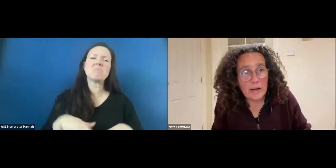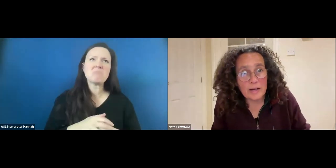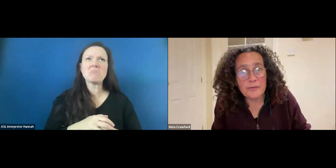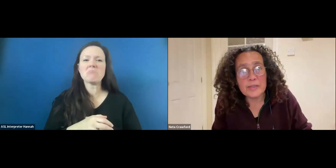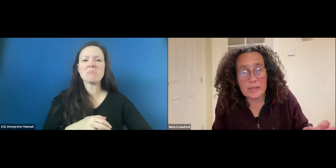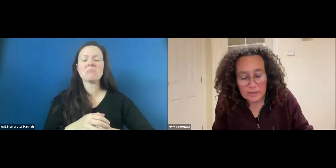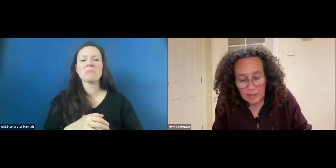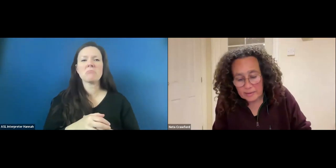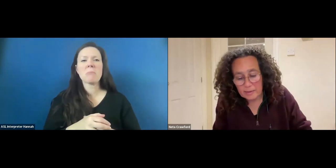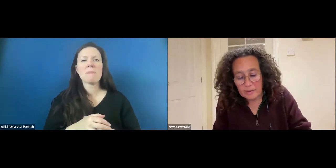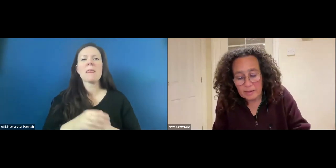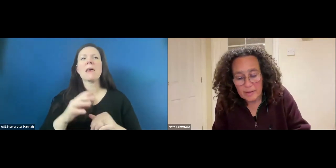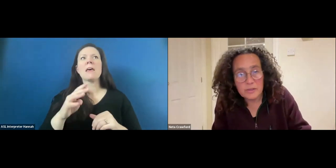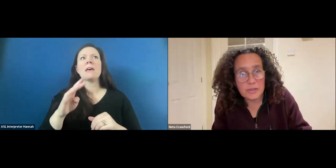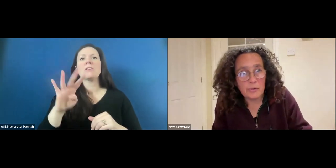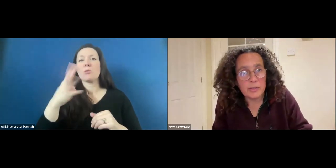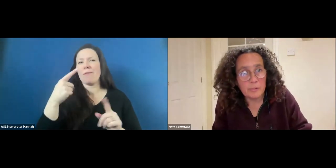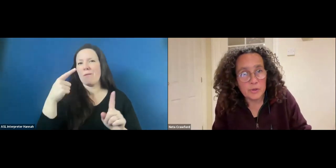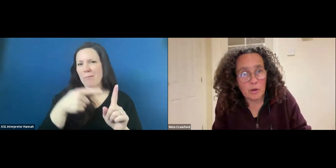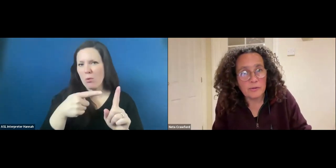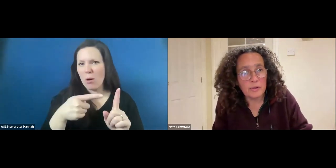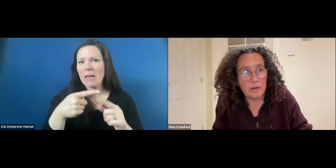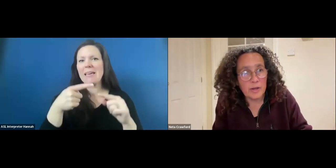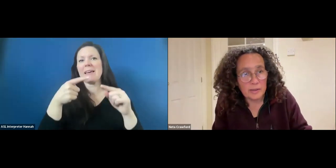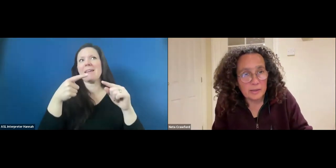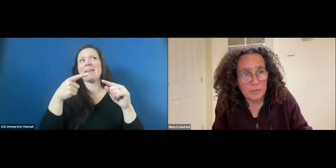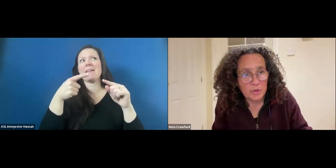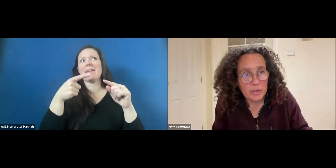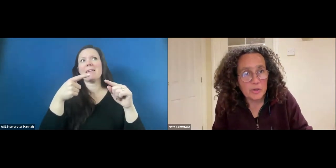conflict is not necessarily a result of climate change.